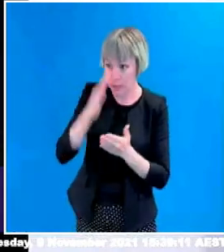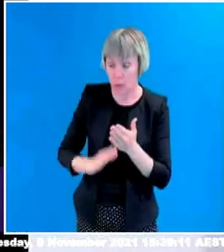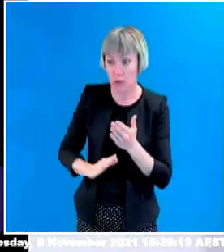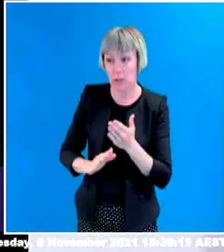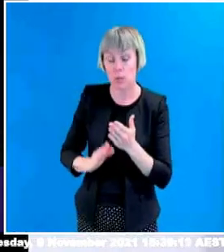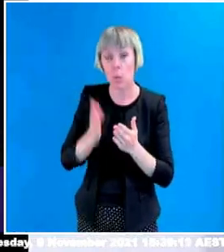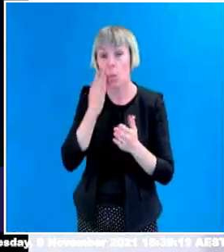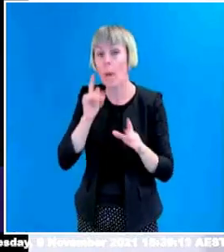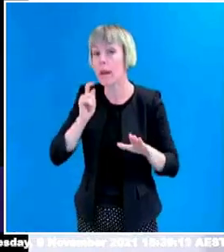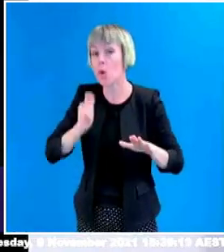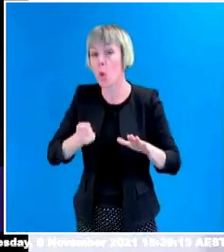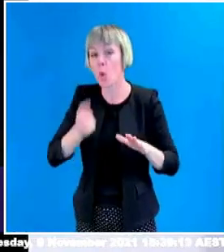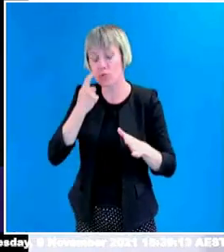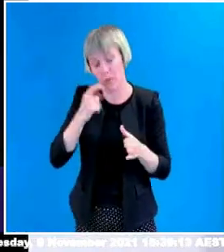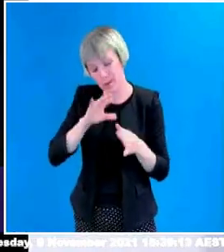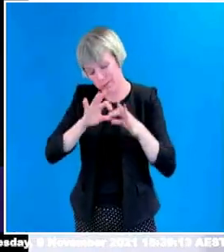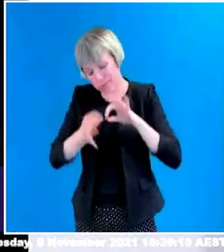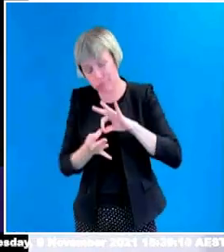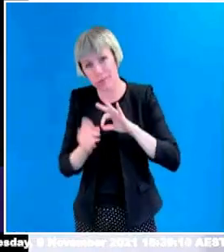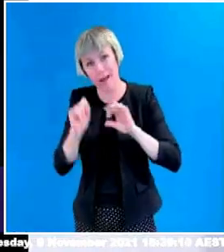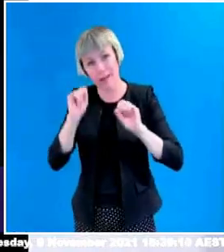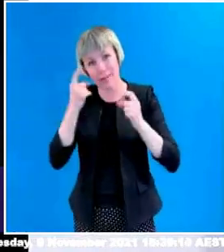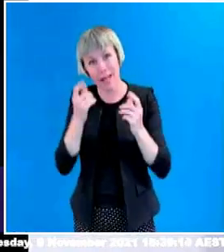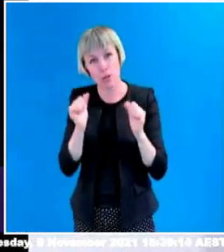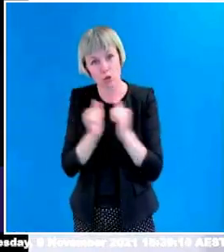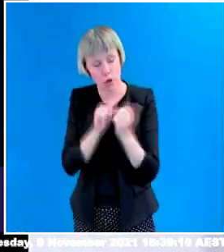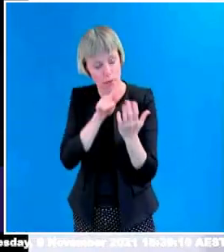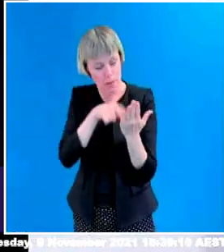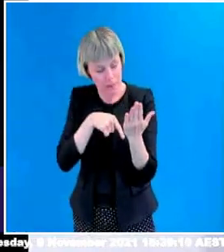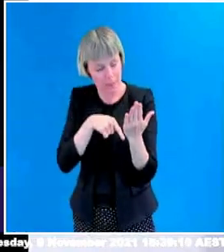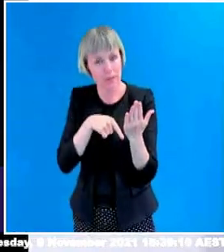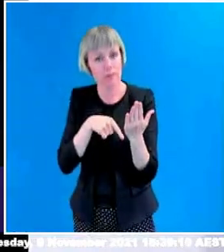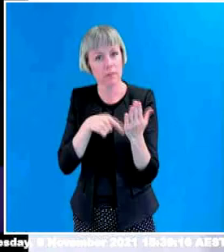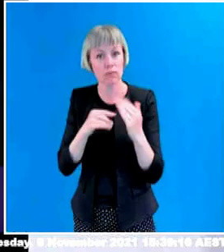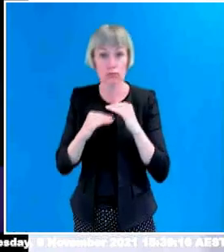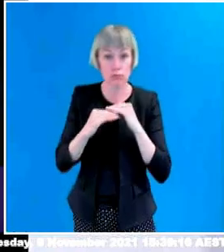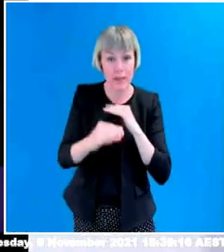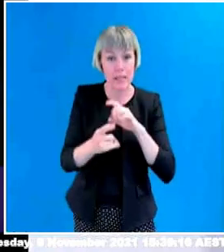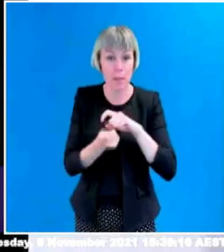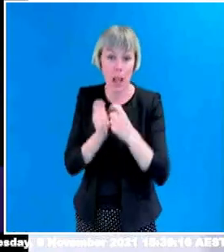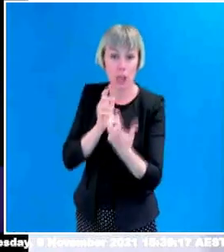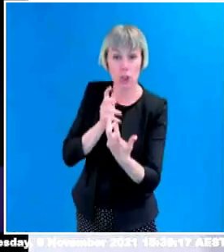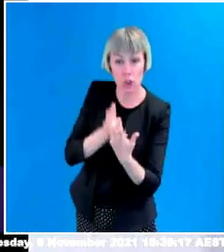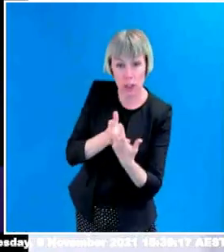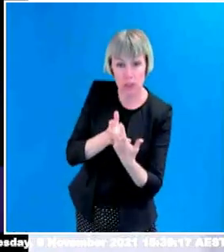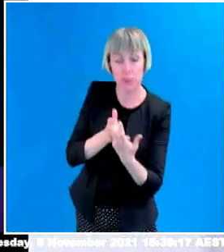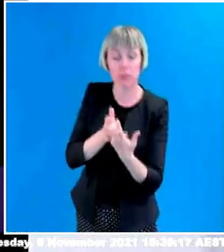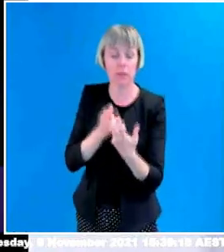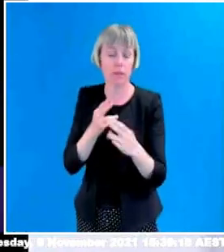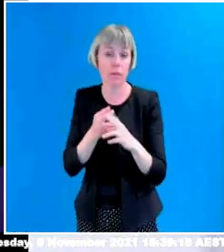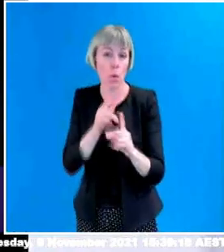framework in understanding the concept of reasonable adjustments or reasonable accommodation?